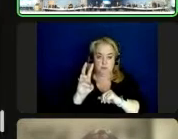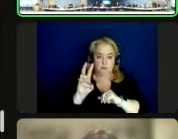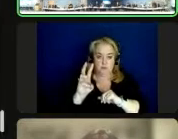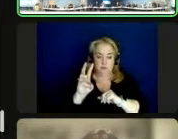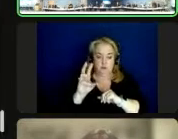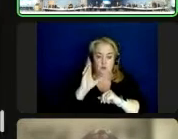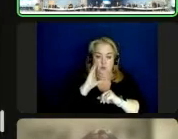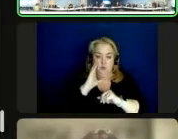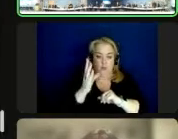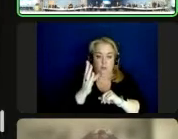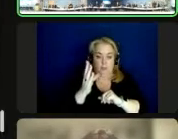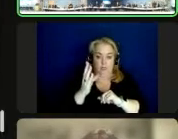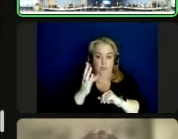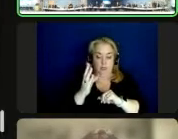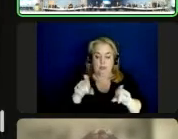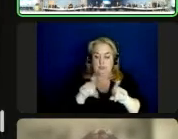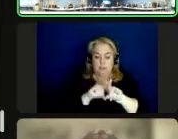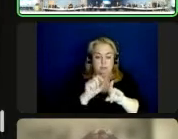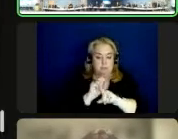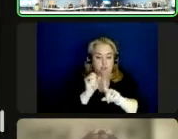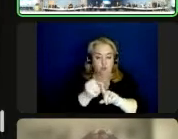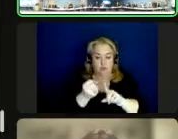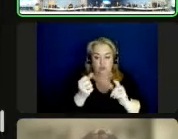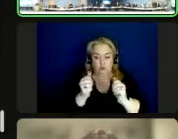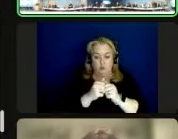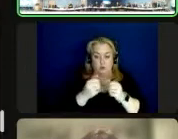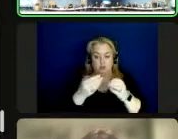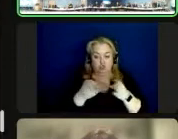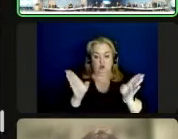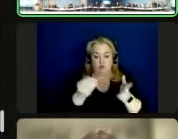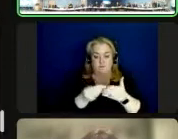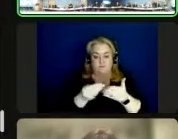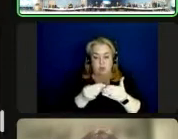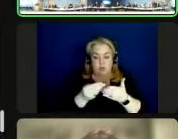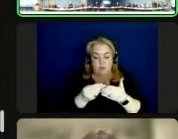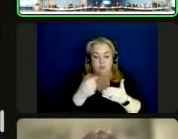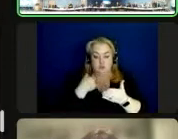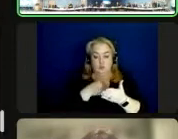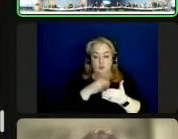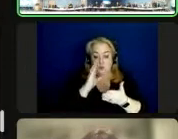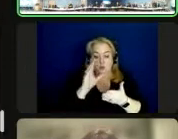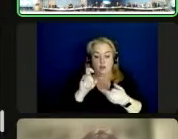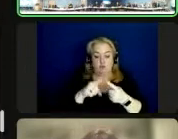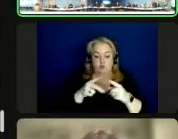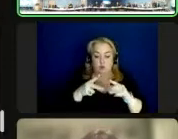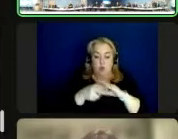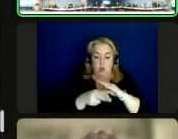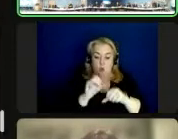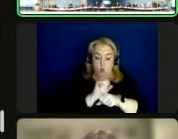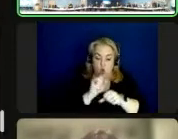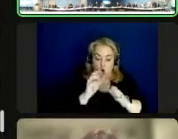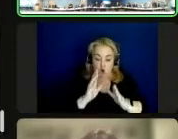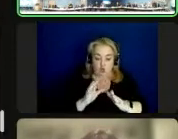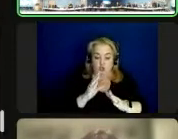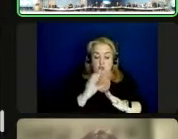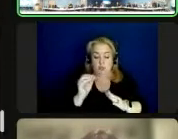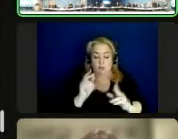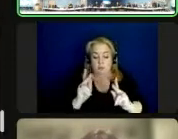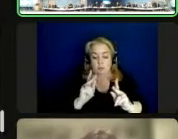DOWN.RODUCT TRAJECTORY IS GOING SO I THINK IN TWENTY TWENTY SIX